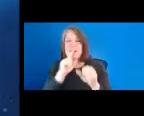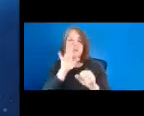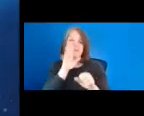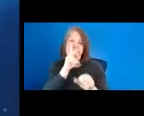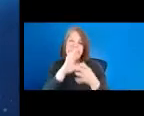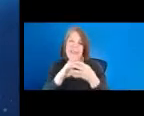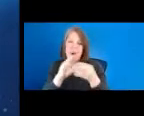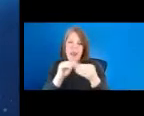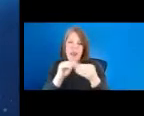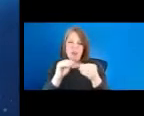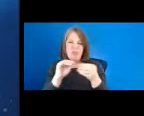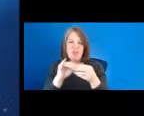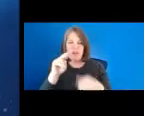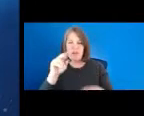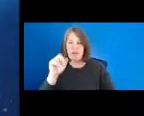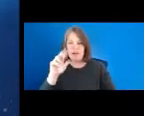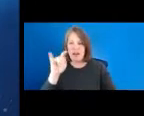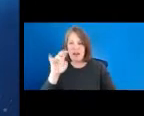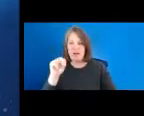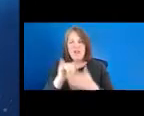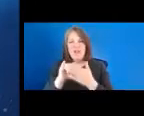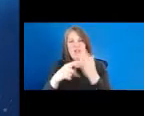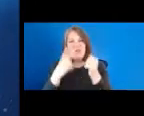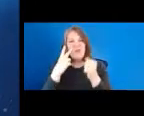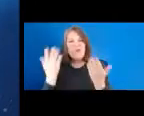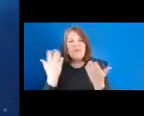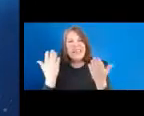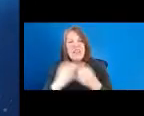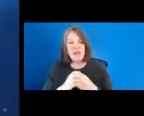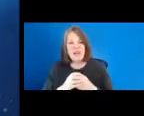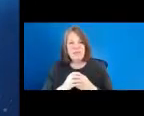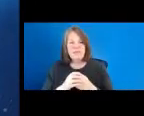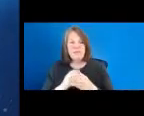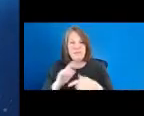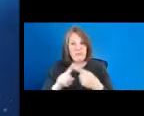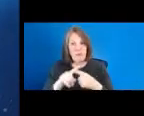which is what you see here in this case. 16:26:08 So when you click on a content box,